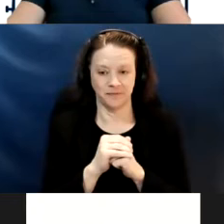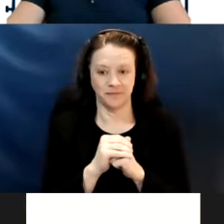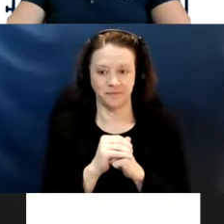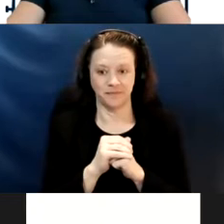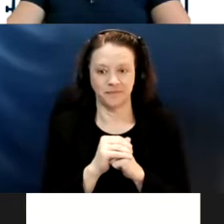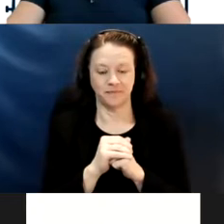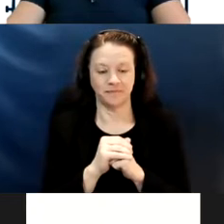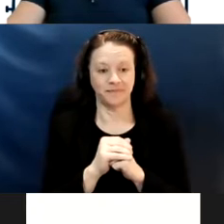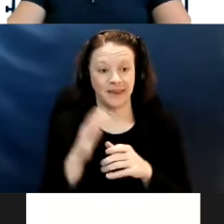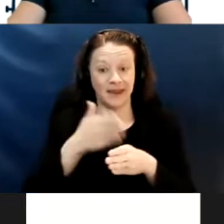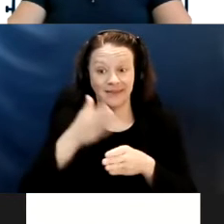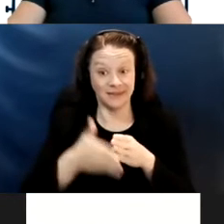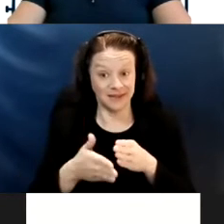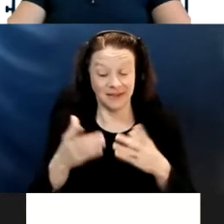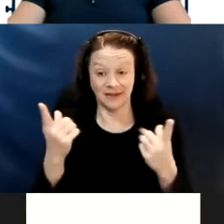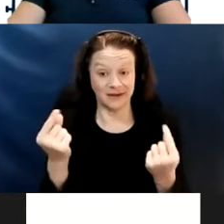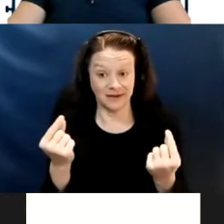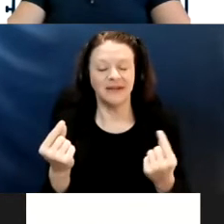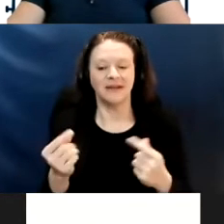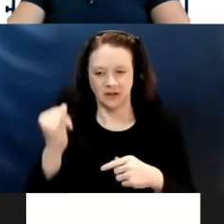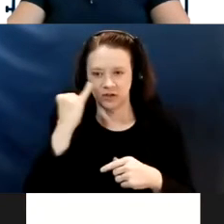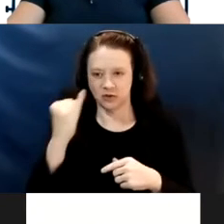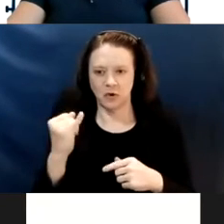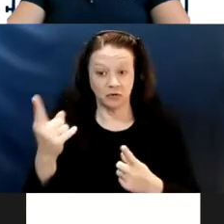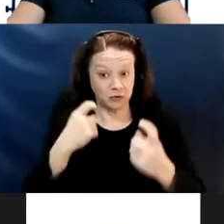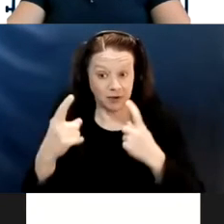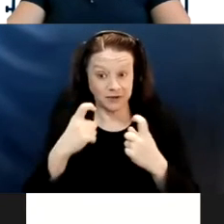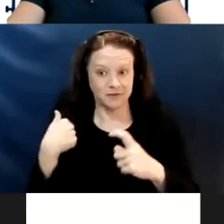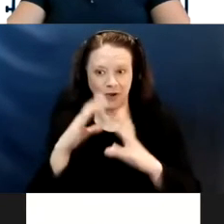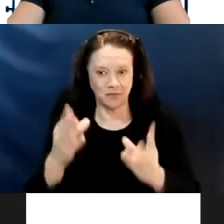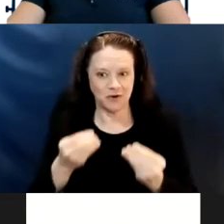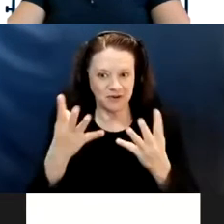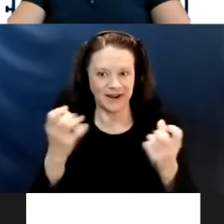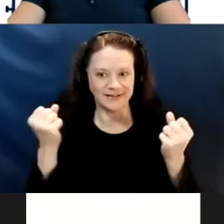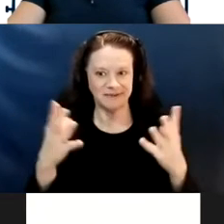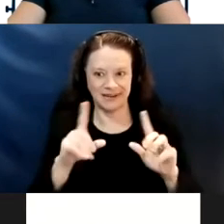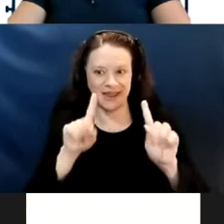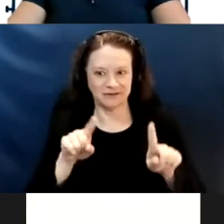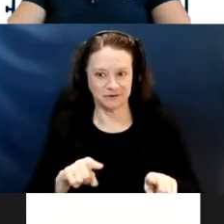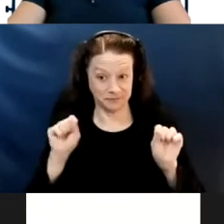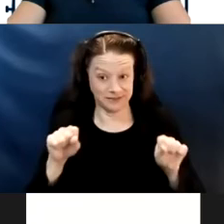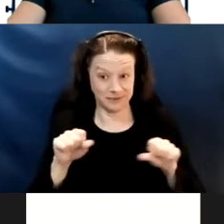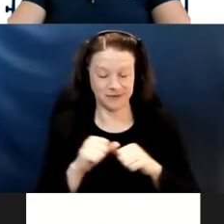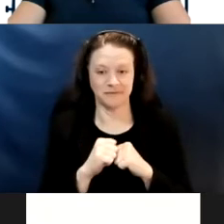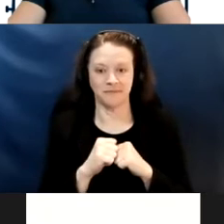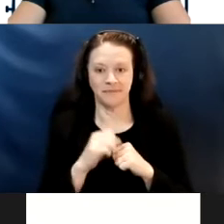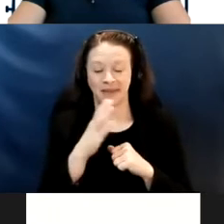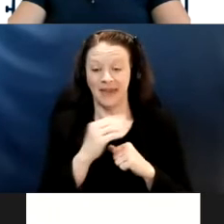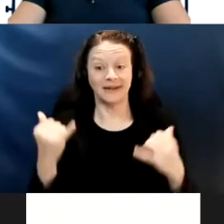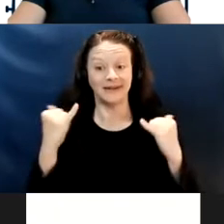At the end if anybody has questions, we'll provide as many answers as we can. And with that, I'm gonna go ahead